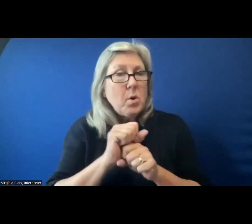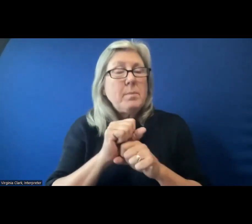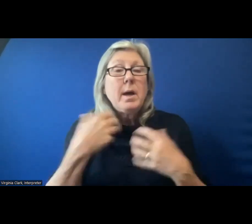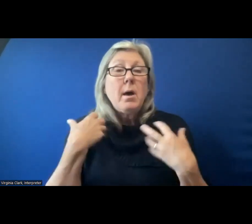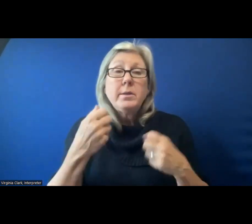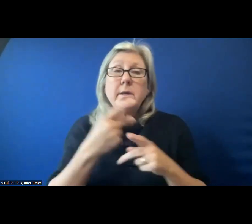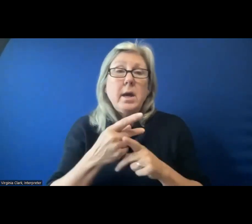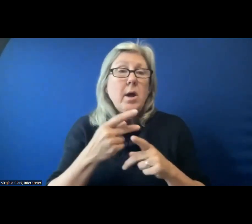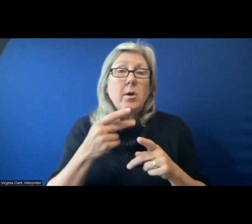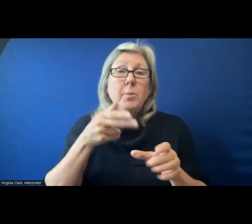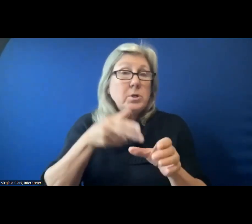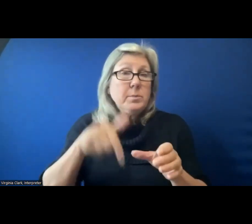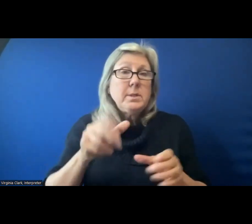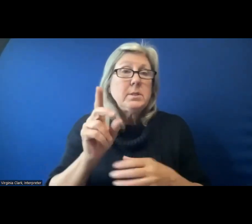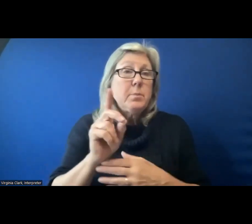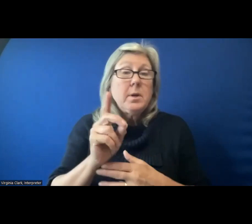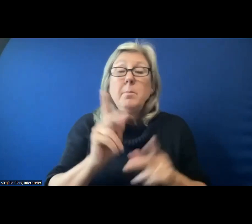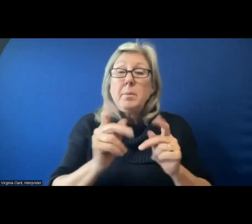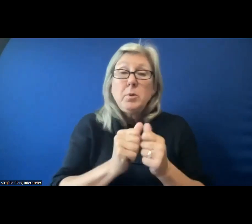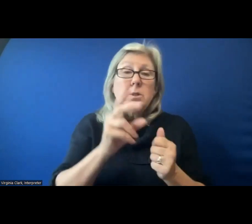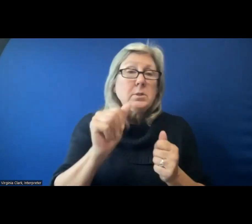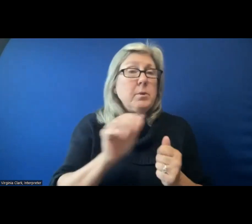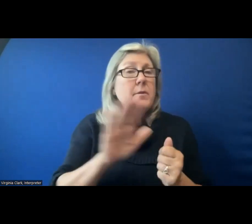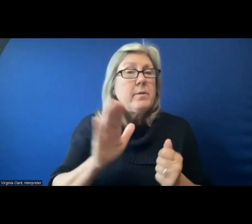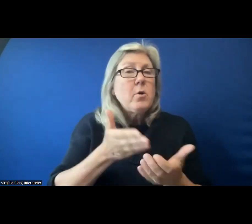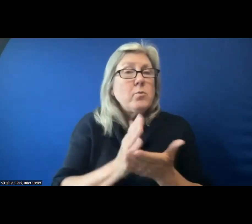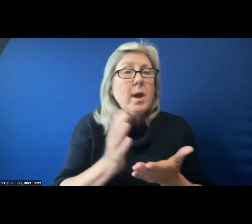People with disabilities are having their rights violated, their children taken away,